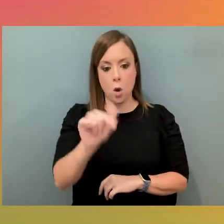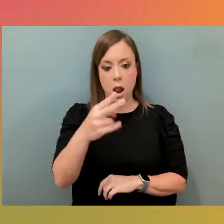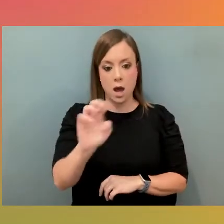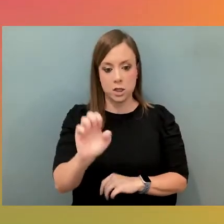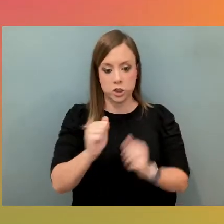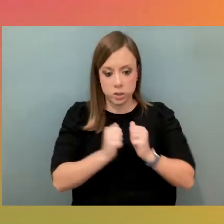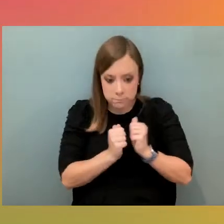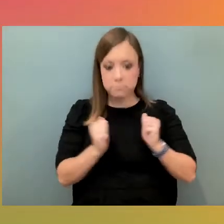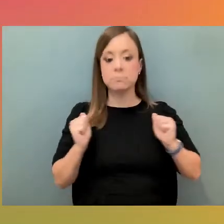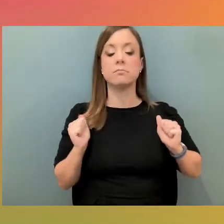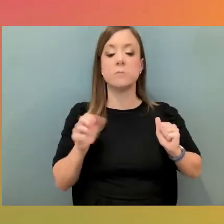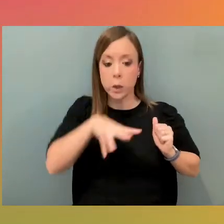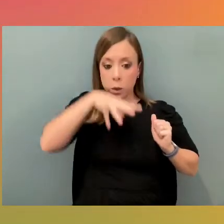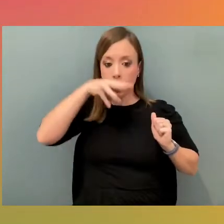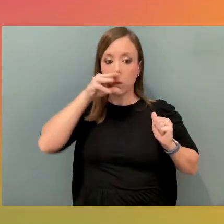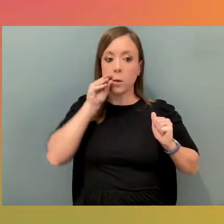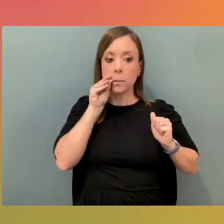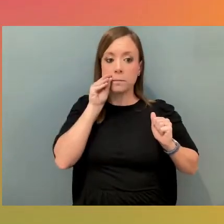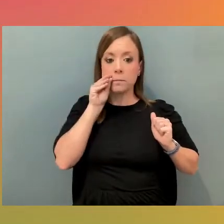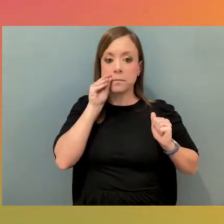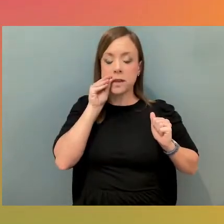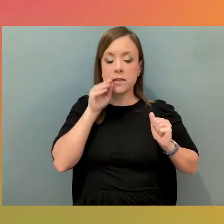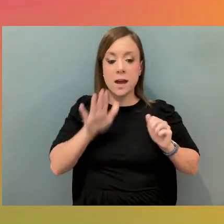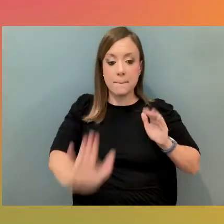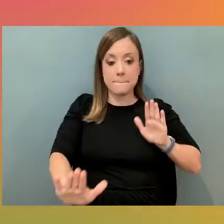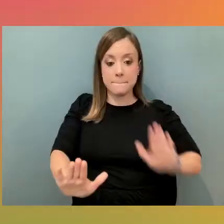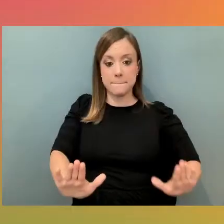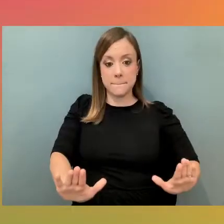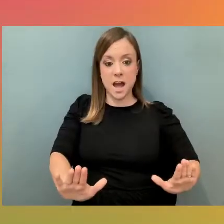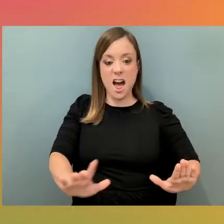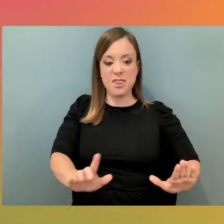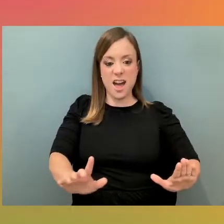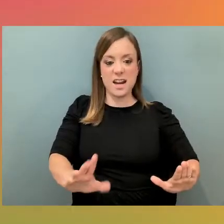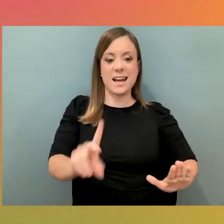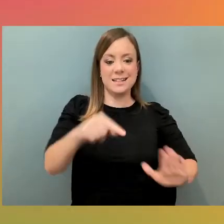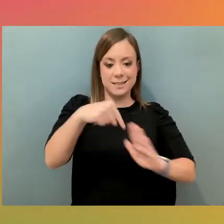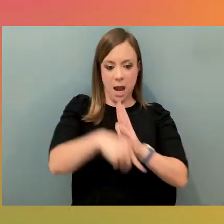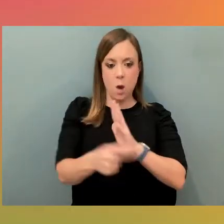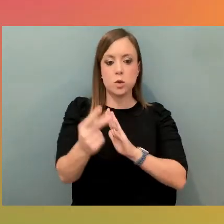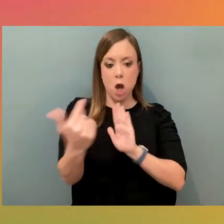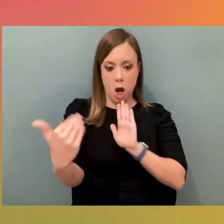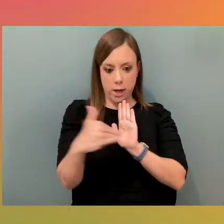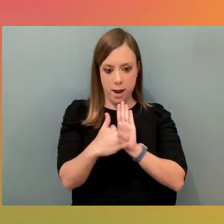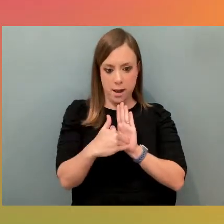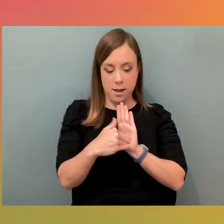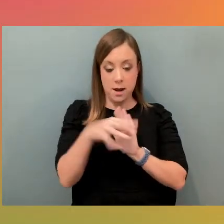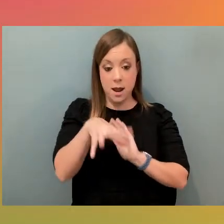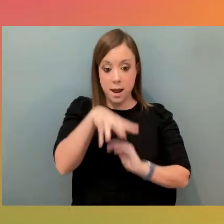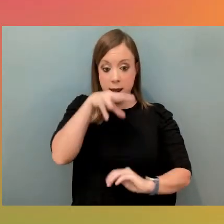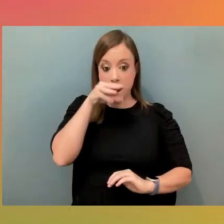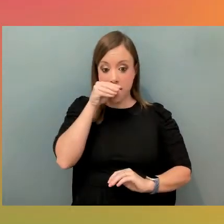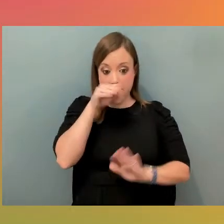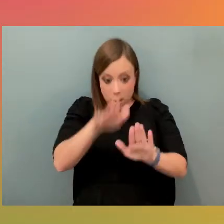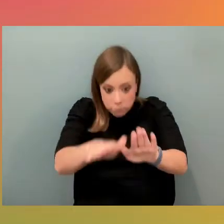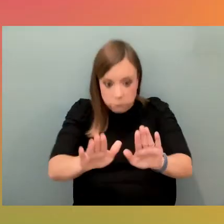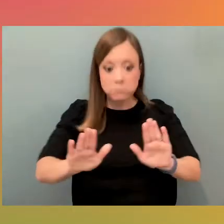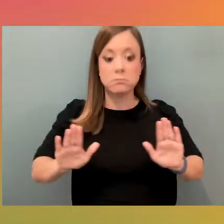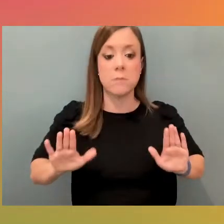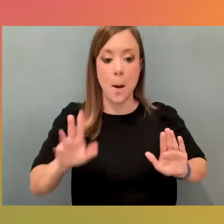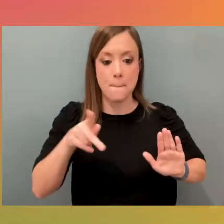BACK REALLY LONG LOW LUNG INHALE OPEN THE HEART FORWARD. PLANT YOUR PALMS STEP BACK